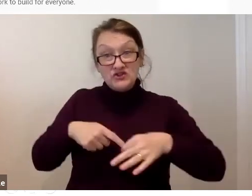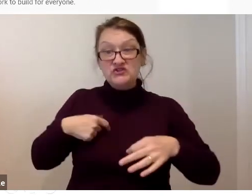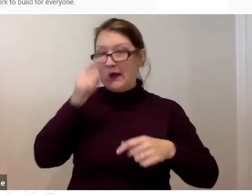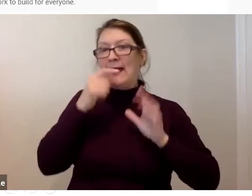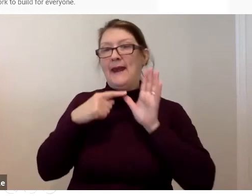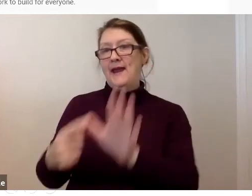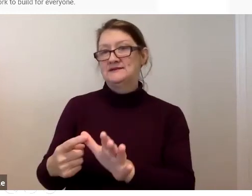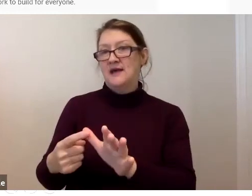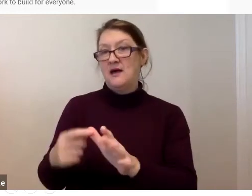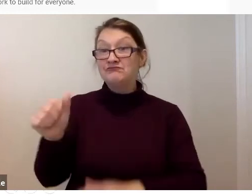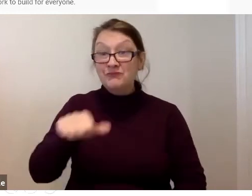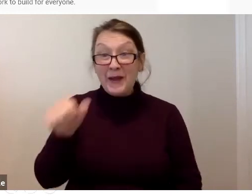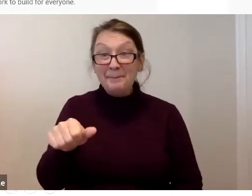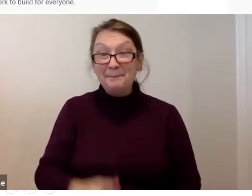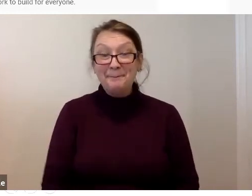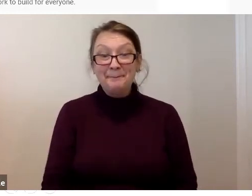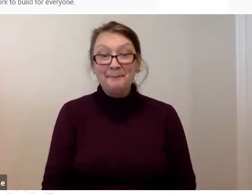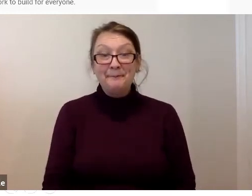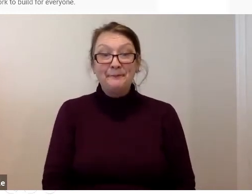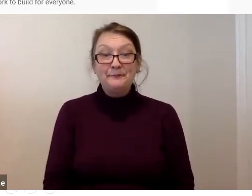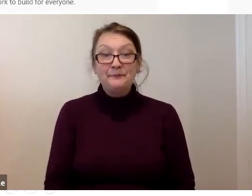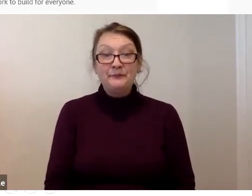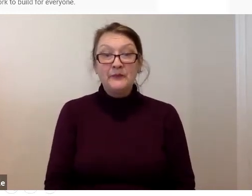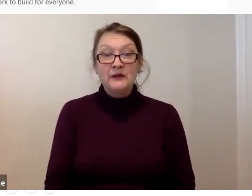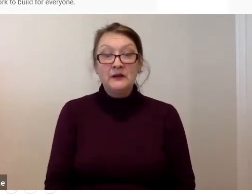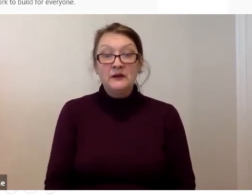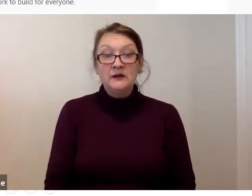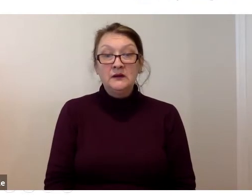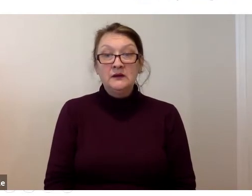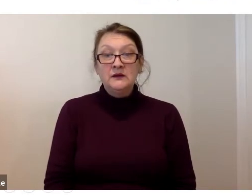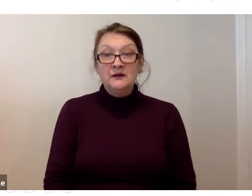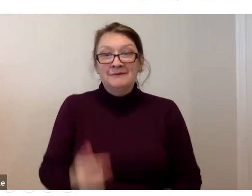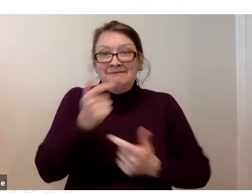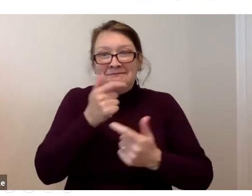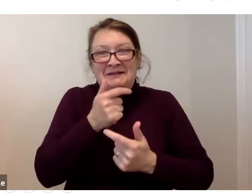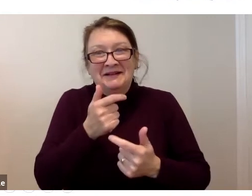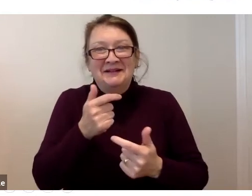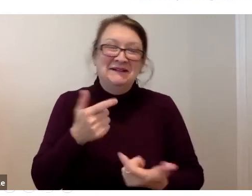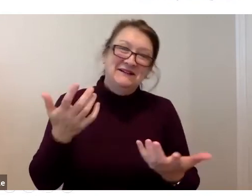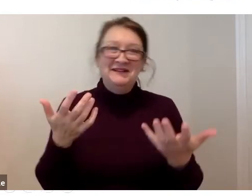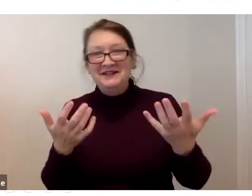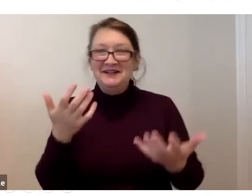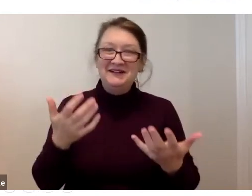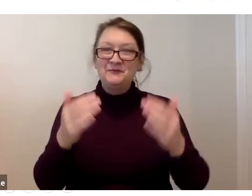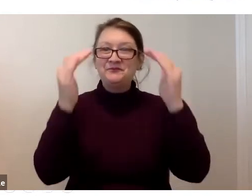You are too ahead of the curve Carli!